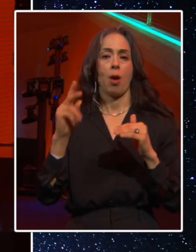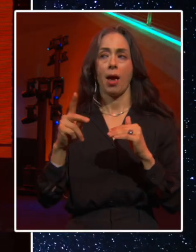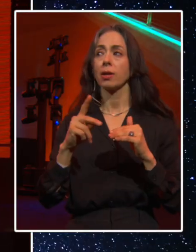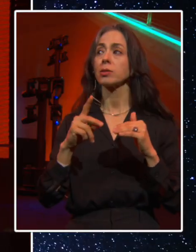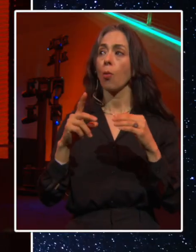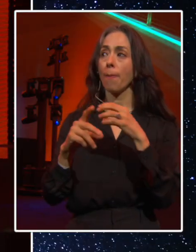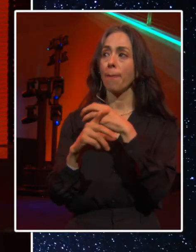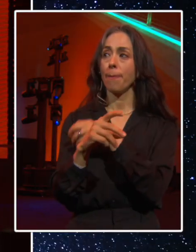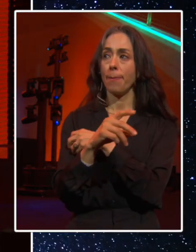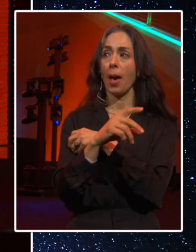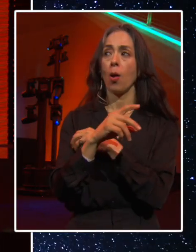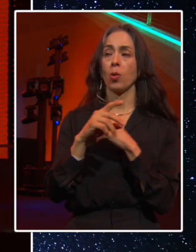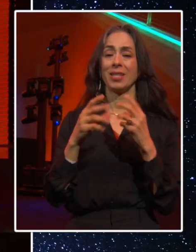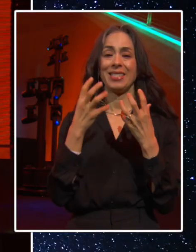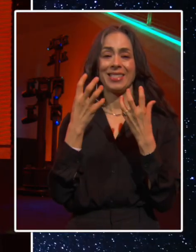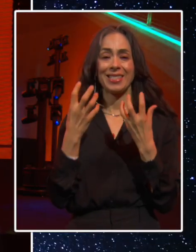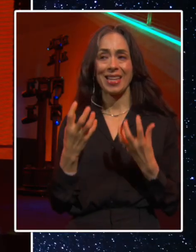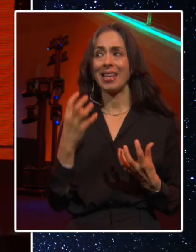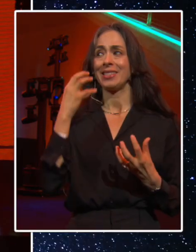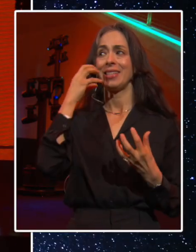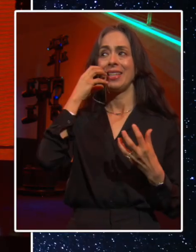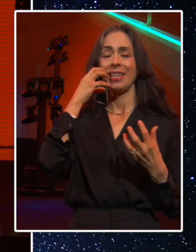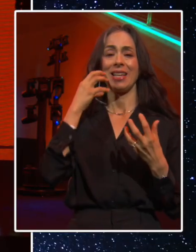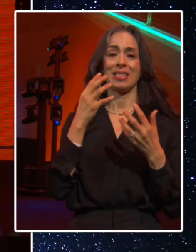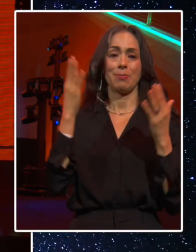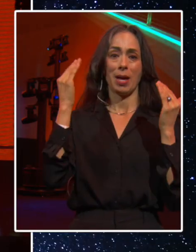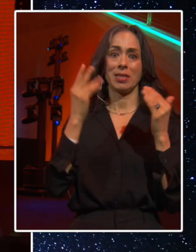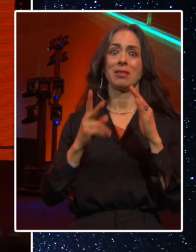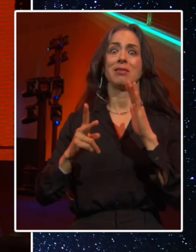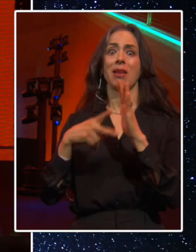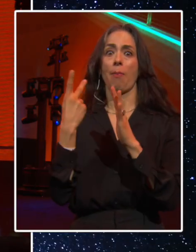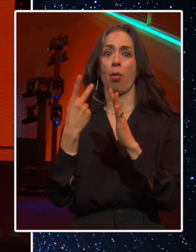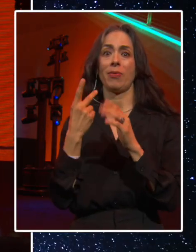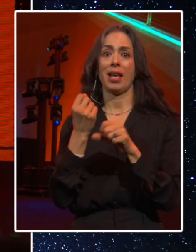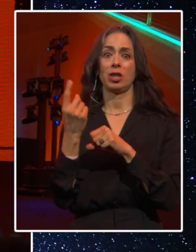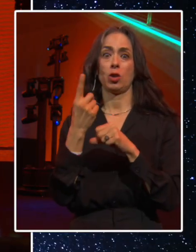with power density to double again in the next year and the year after.